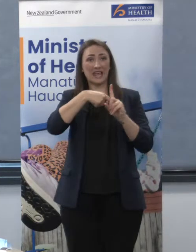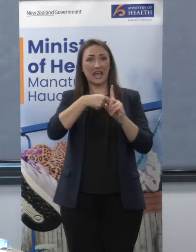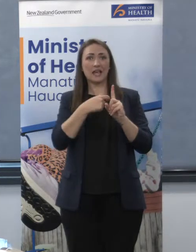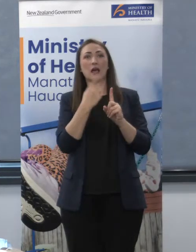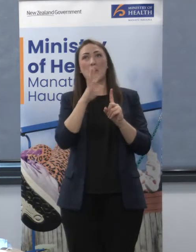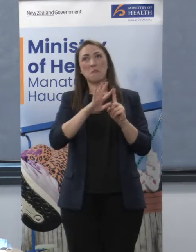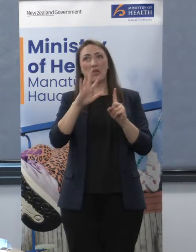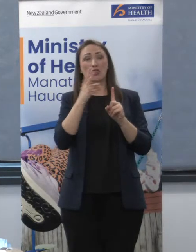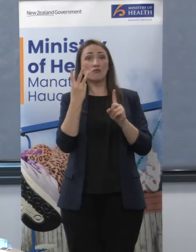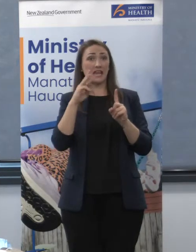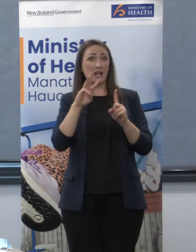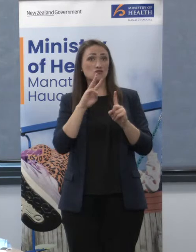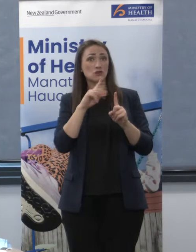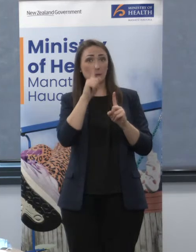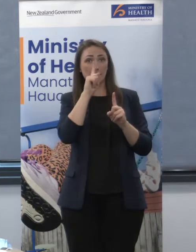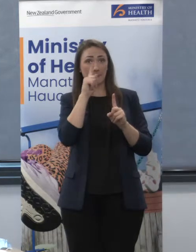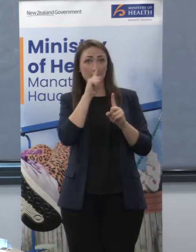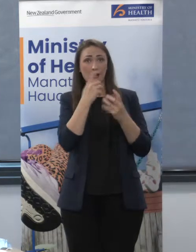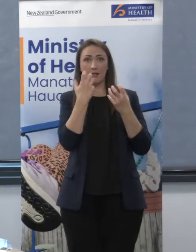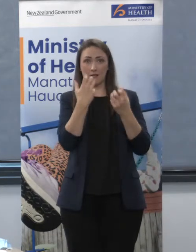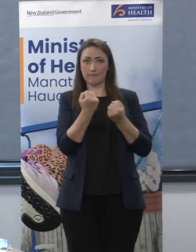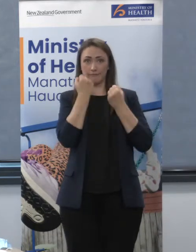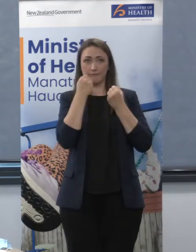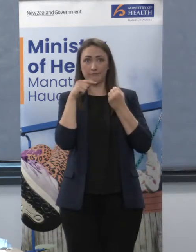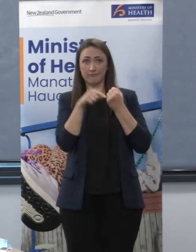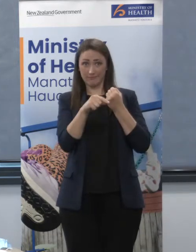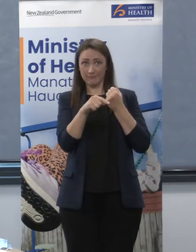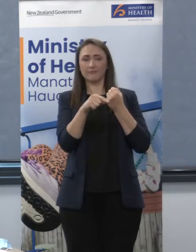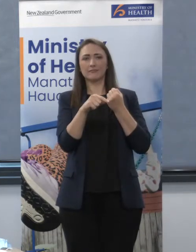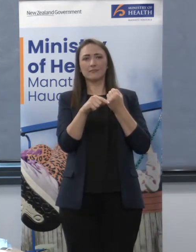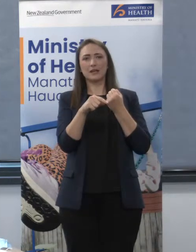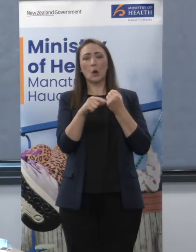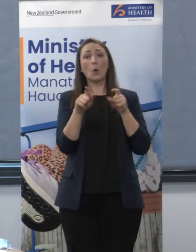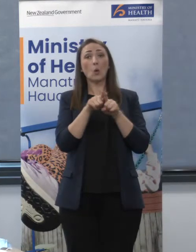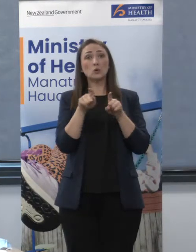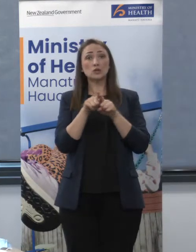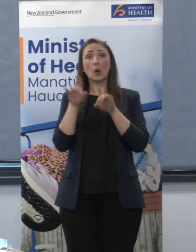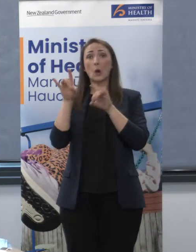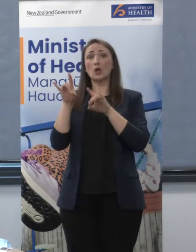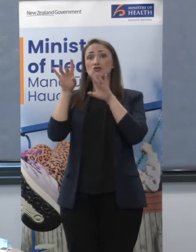really closely stop as you probably know, one of the larger outbreaks have occurred in Britain, about three cases so far.